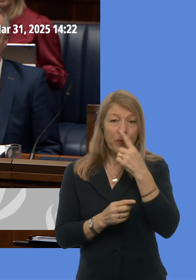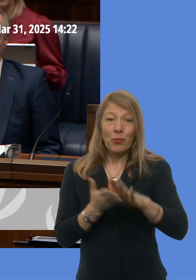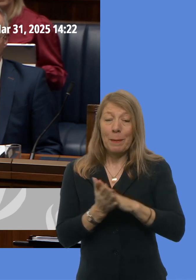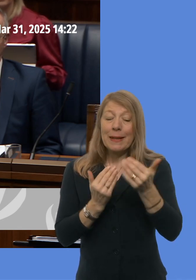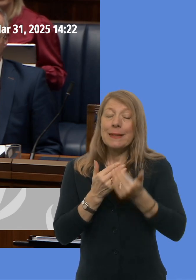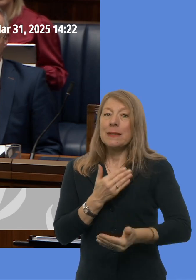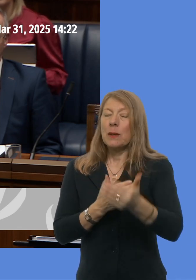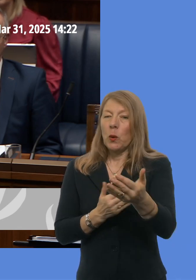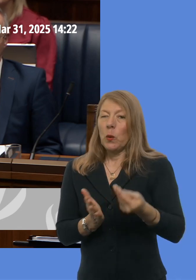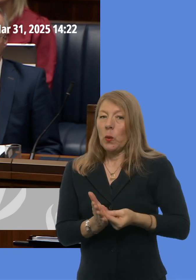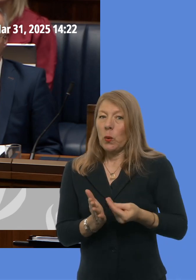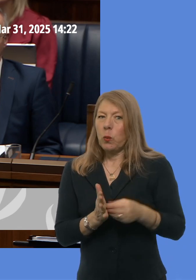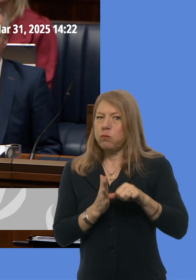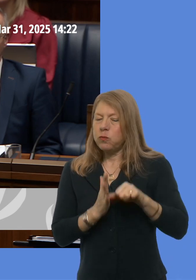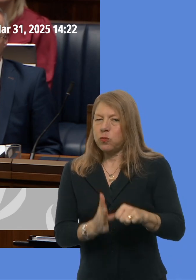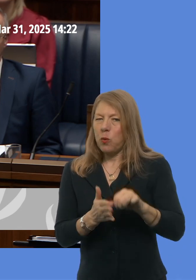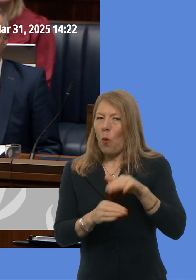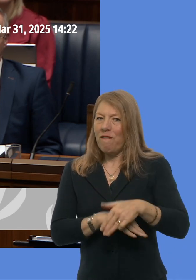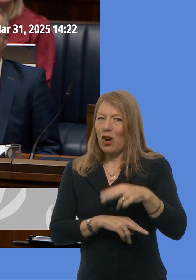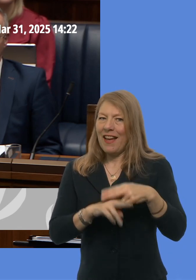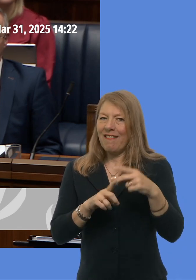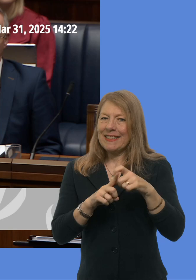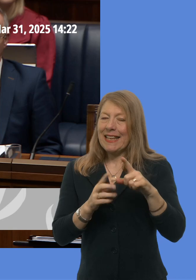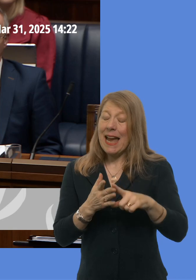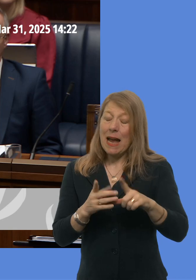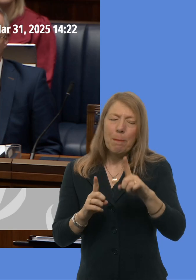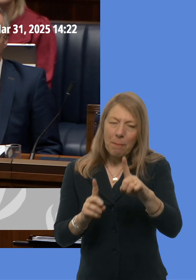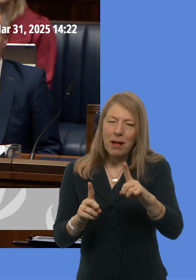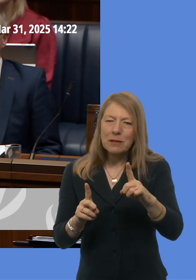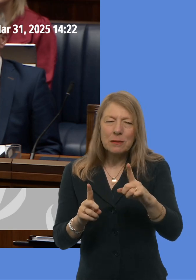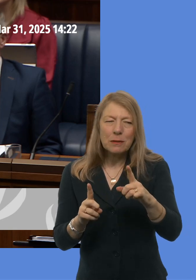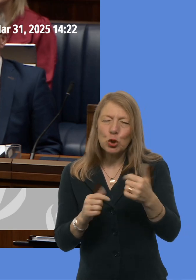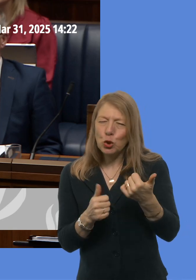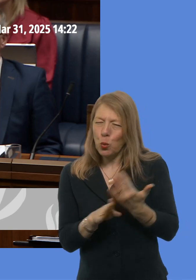to the FDI. There is plenty of good work to be done. I want to recognise and praise the Northern